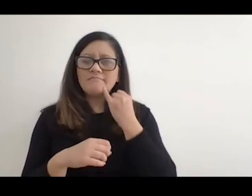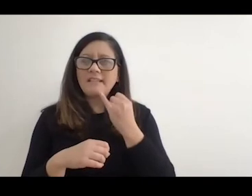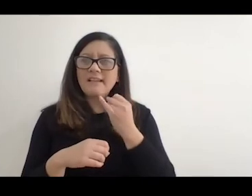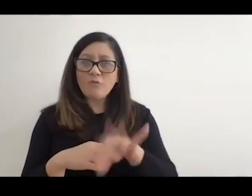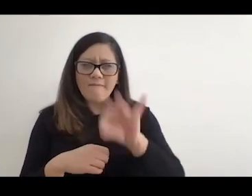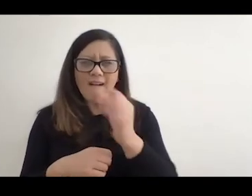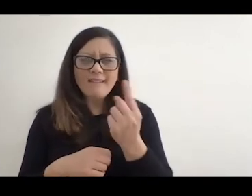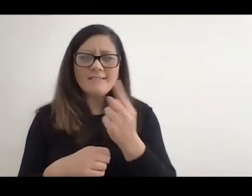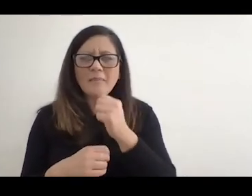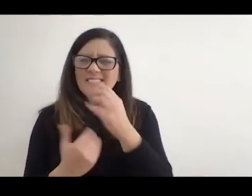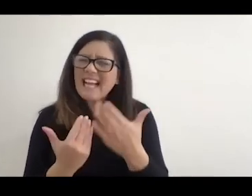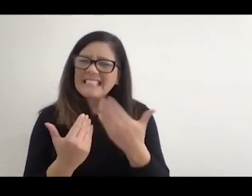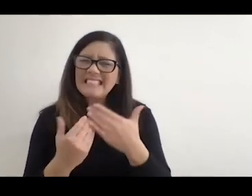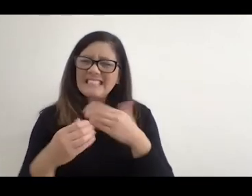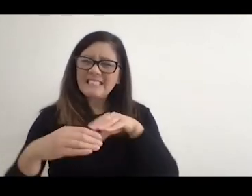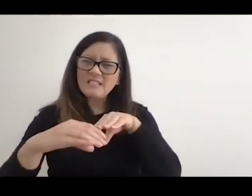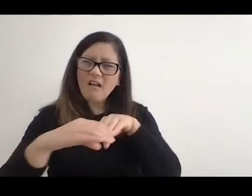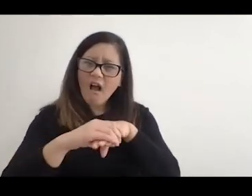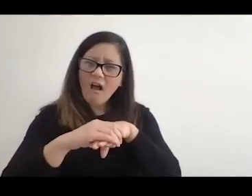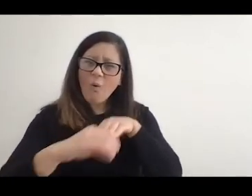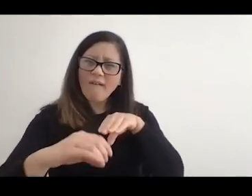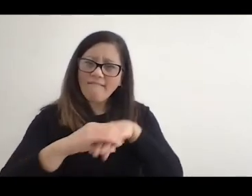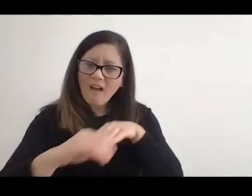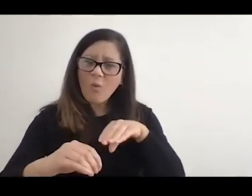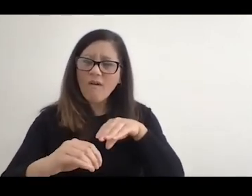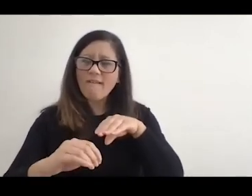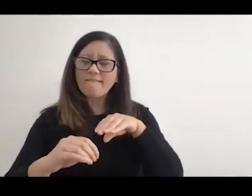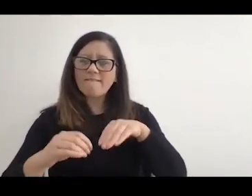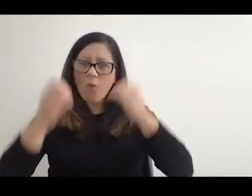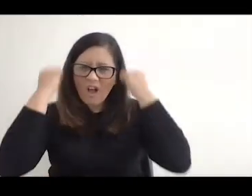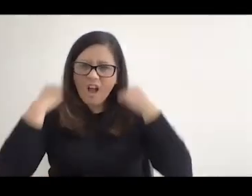not easy to put on and take off. You can't get it. It's like you've gotta just be